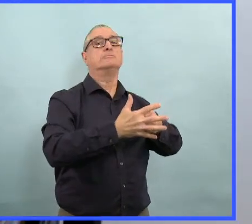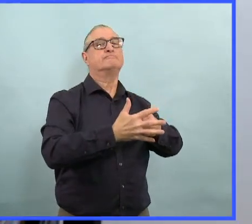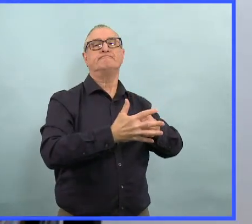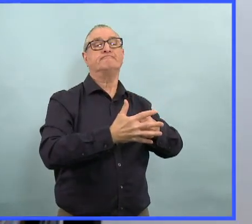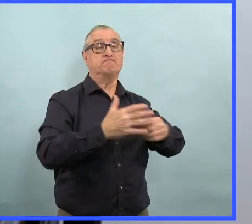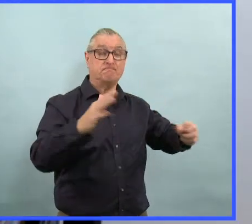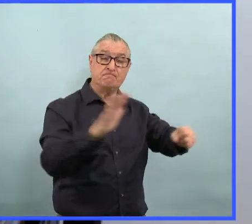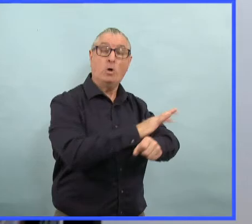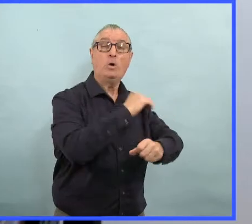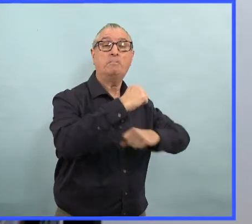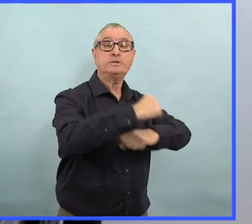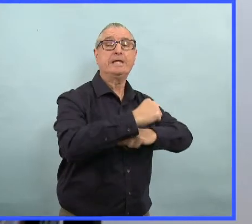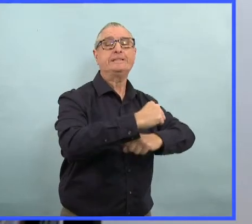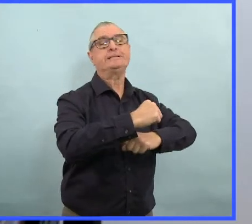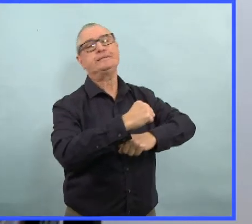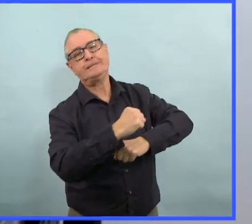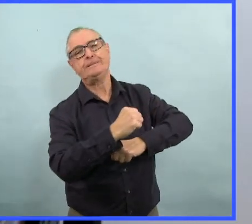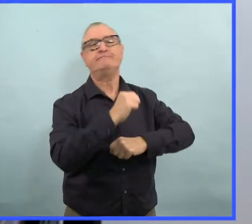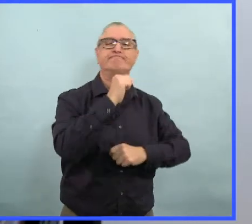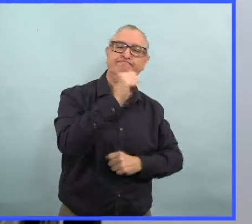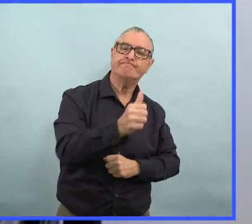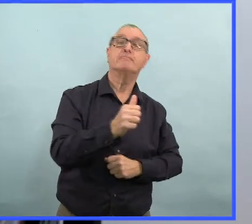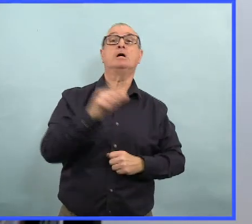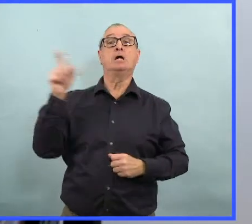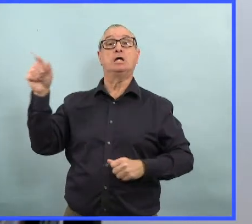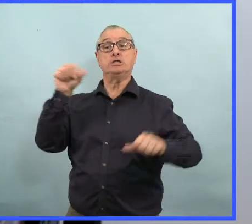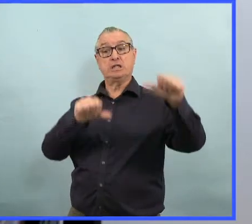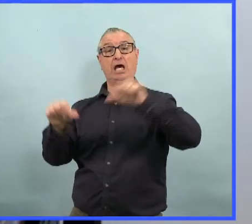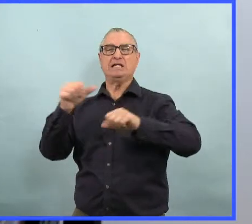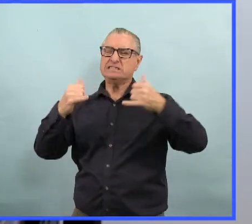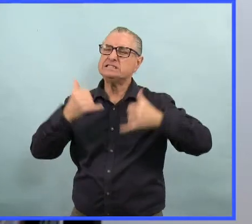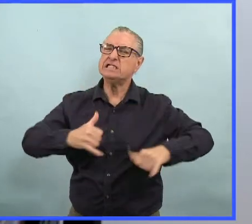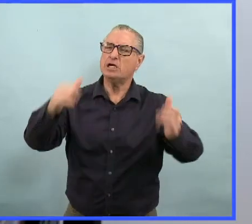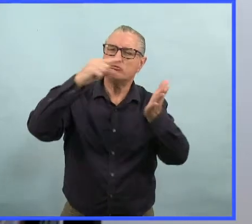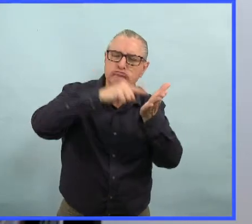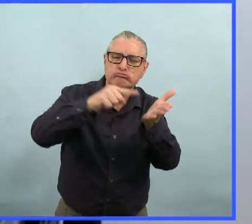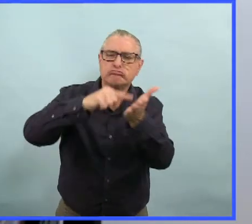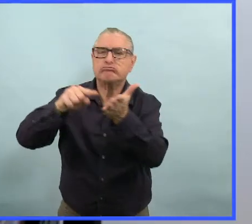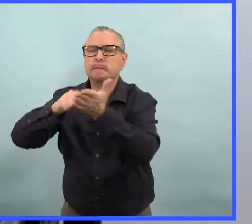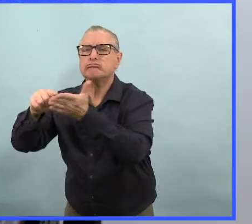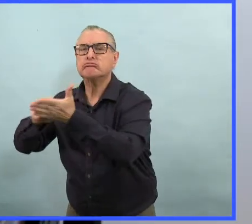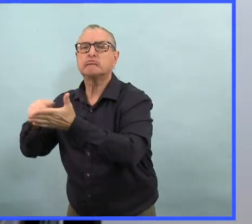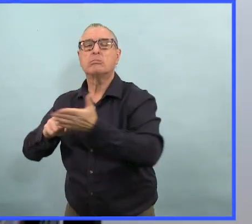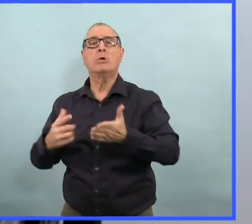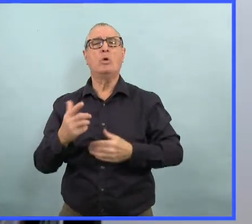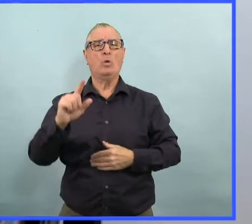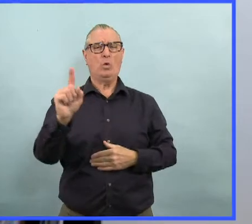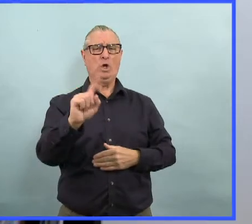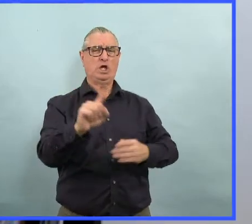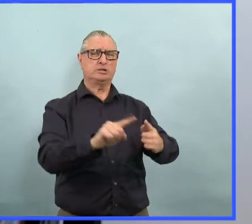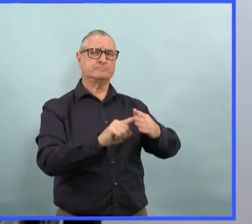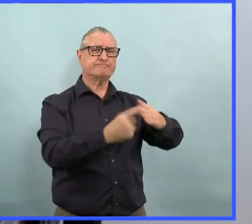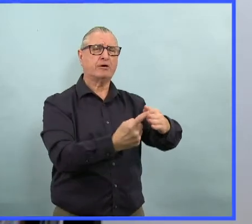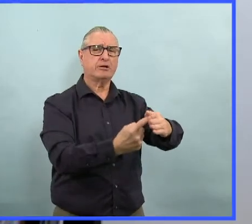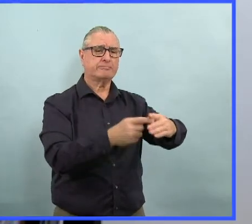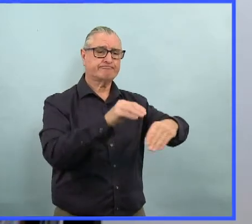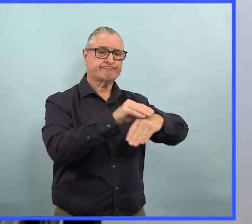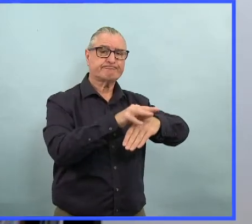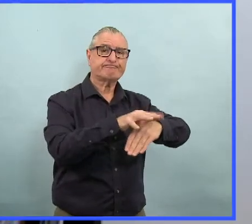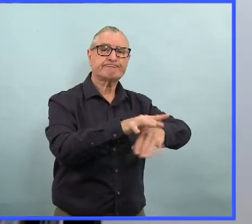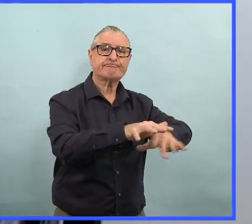proving to be difficult from its genetic origins to the way it affects people omicron is unique and